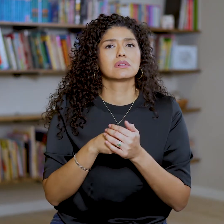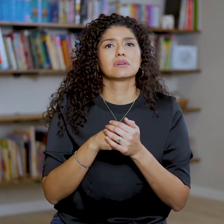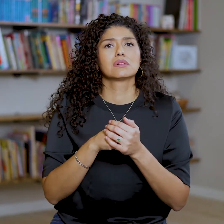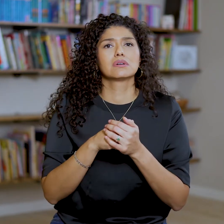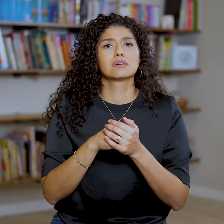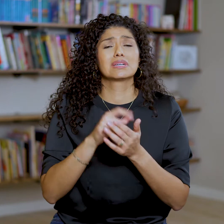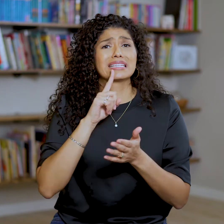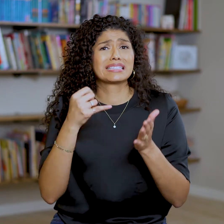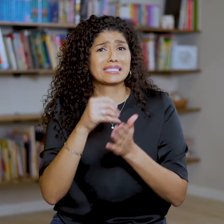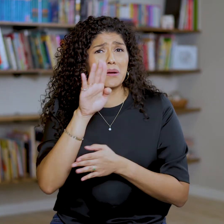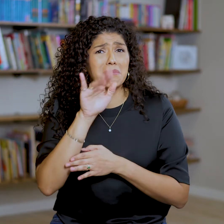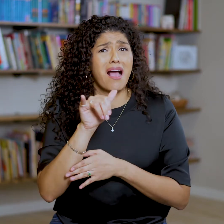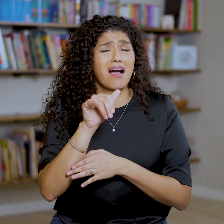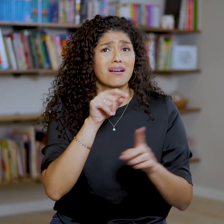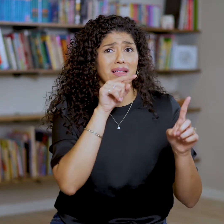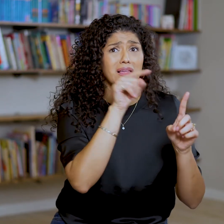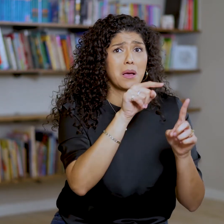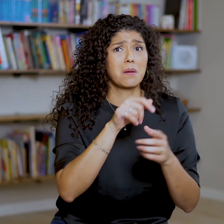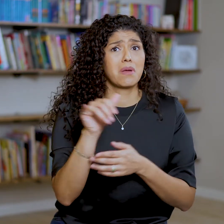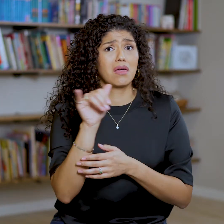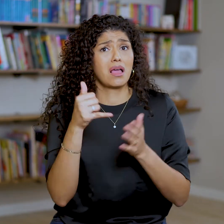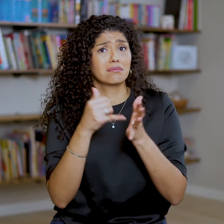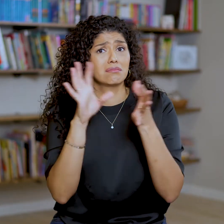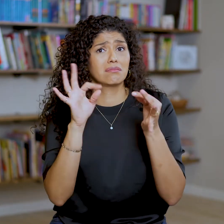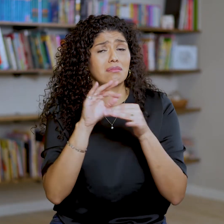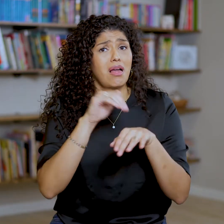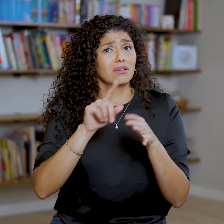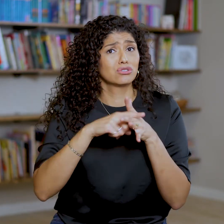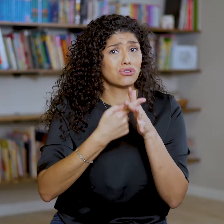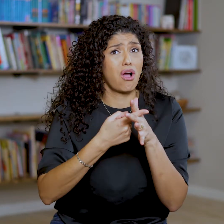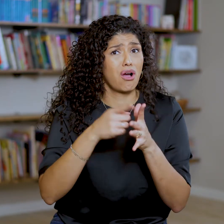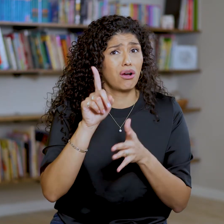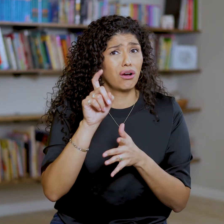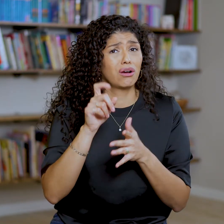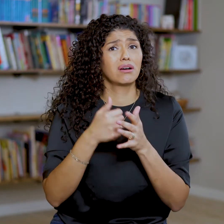Is it by Solomon, like it says at the start?